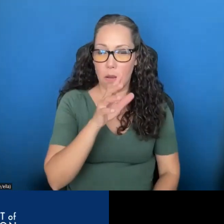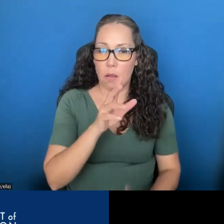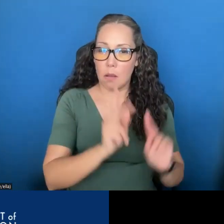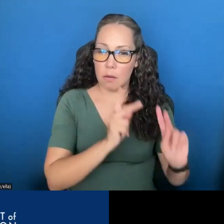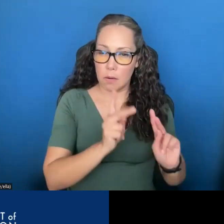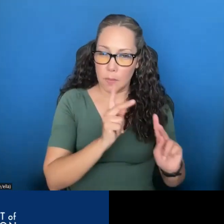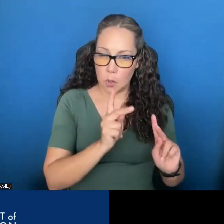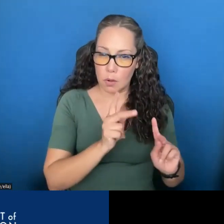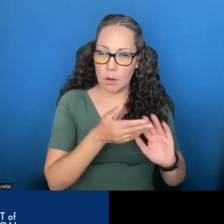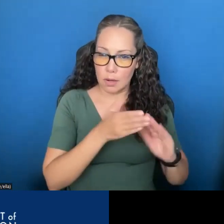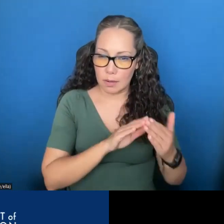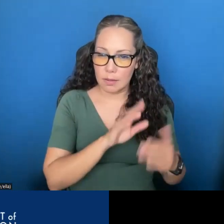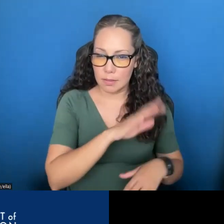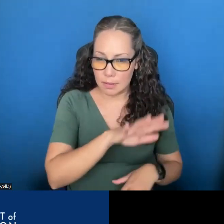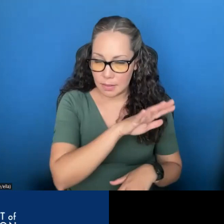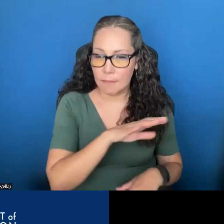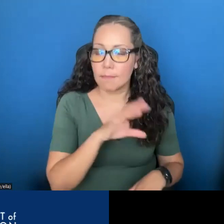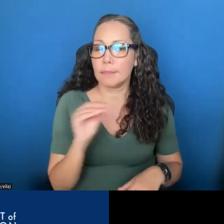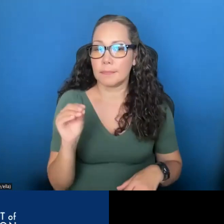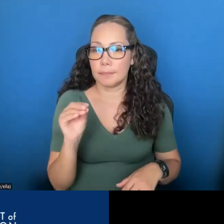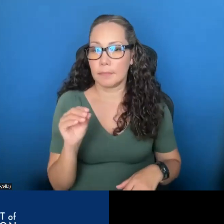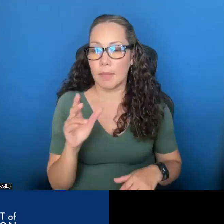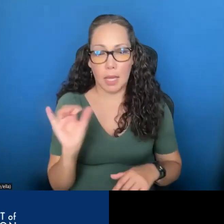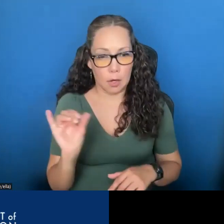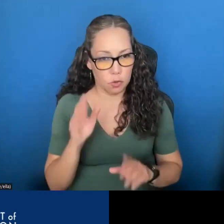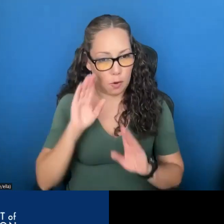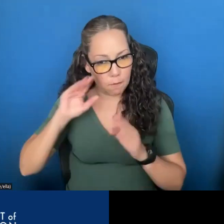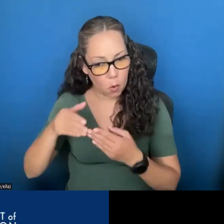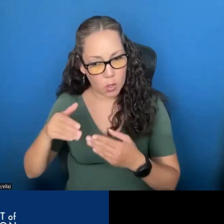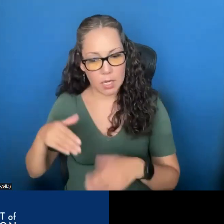learn more about Independent Living there's also a focus on youth youth with disabilities at the